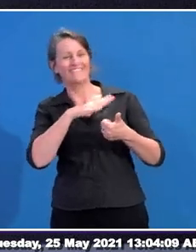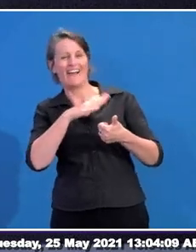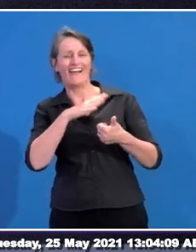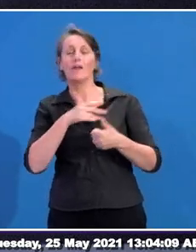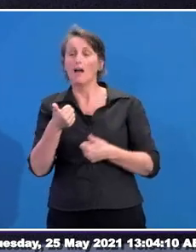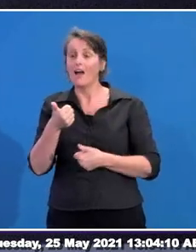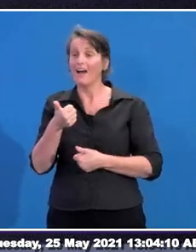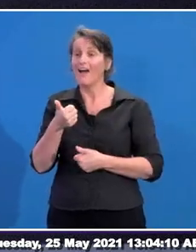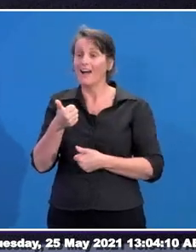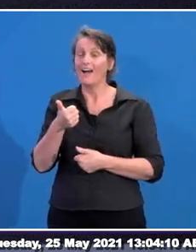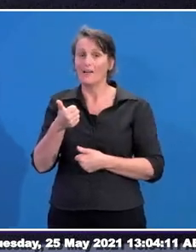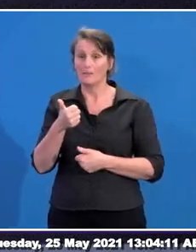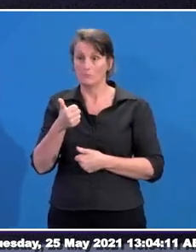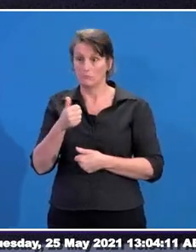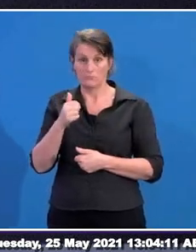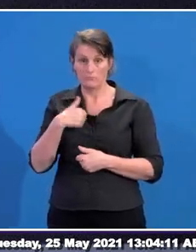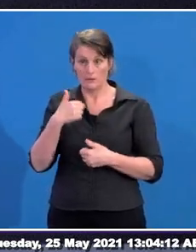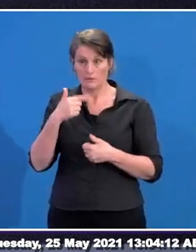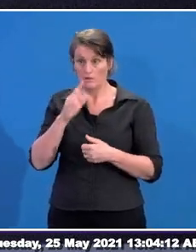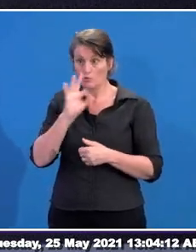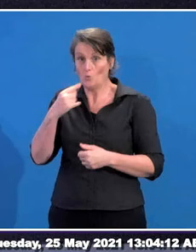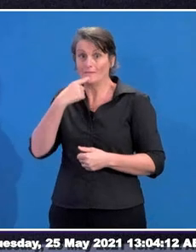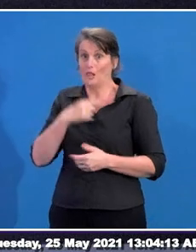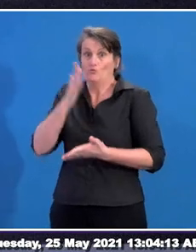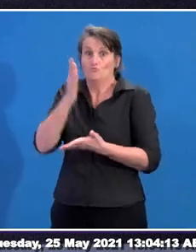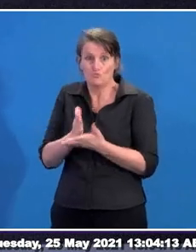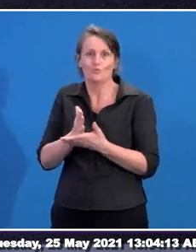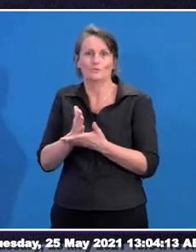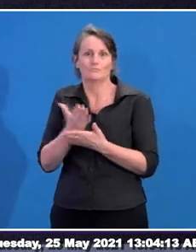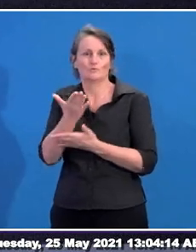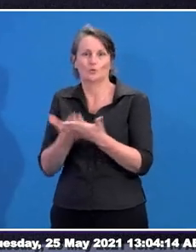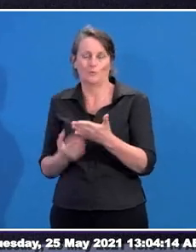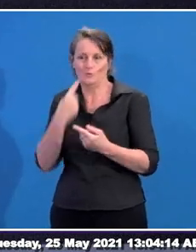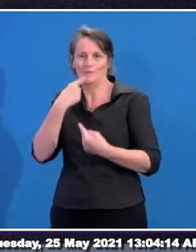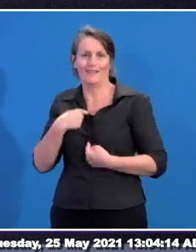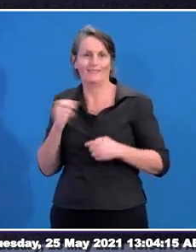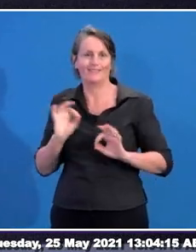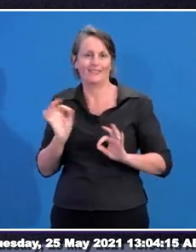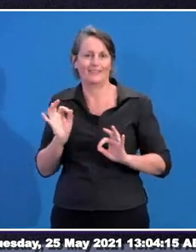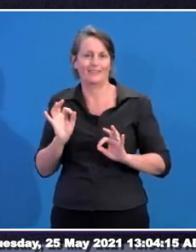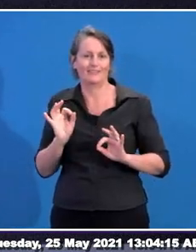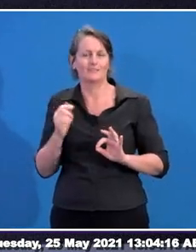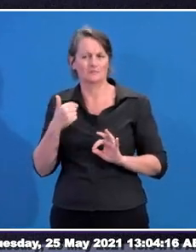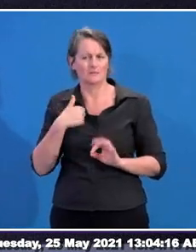I think we don't really know the truth and that's the thing that concerns me.